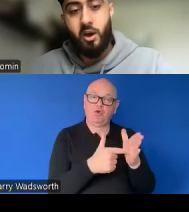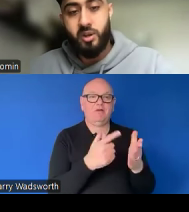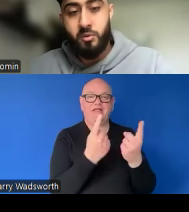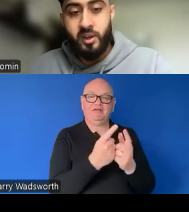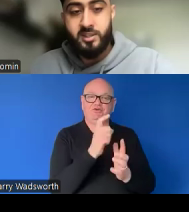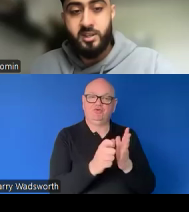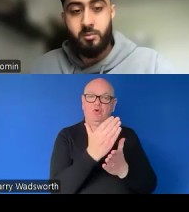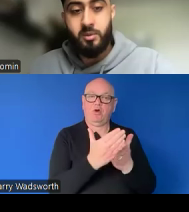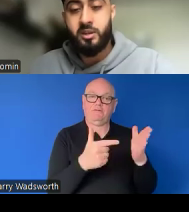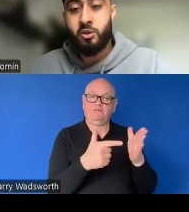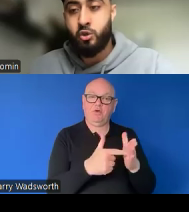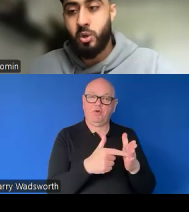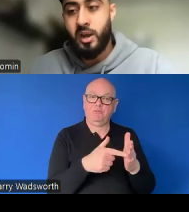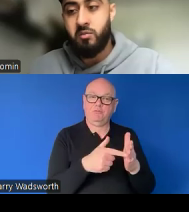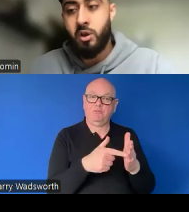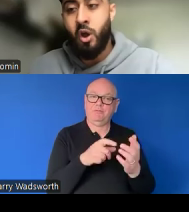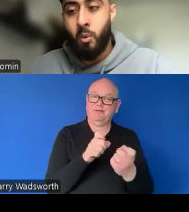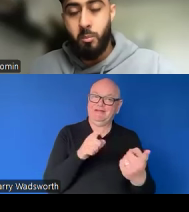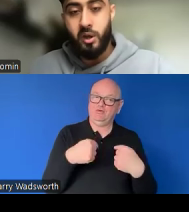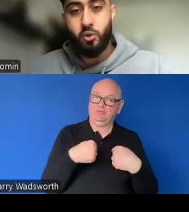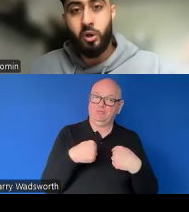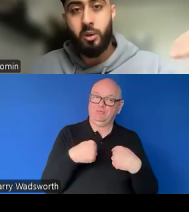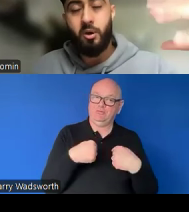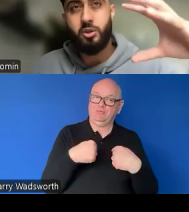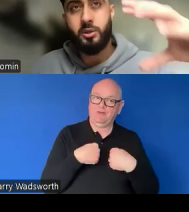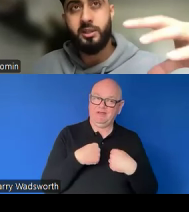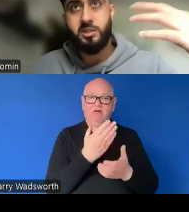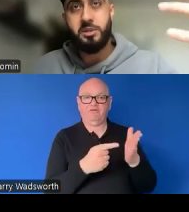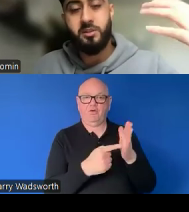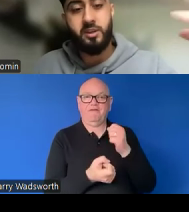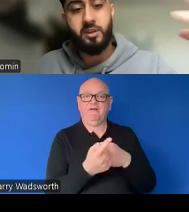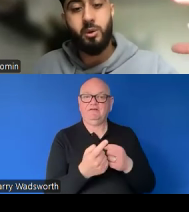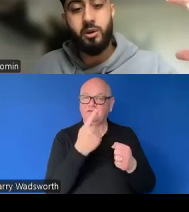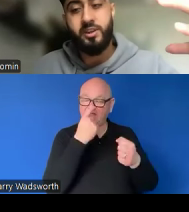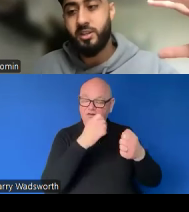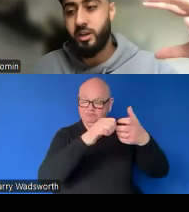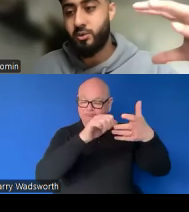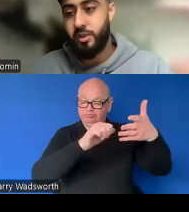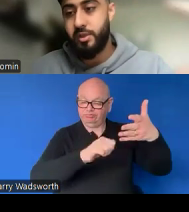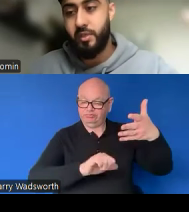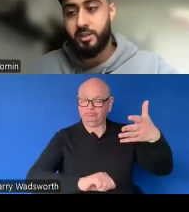half-term events near me, and you can have a lot more, but it's all about doing that specific keyword research within this